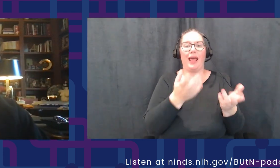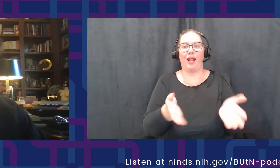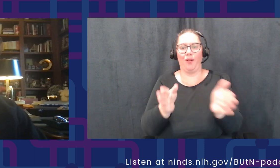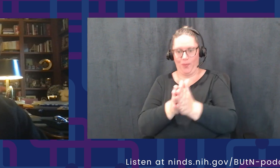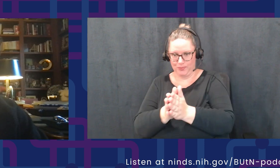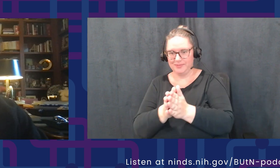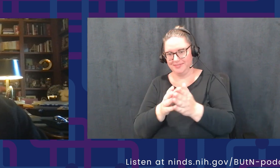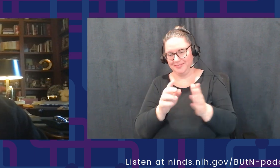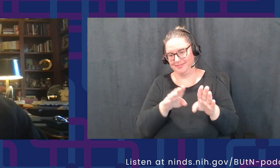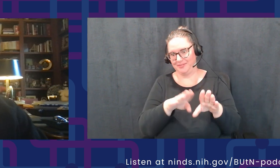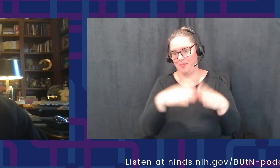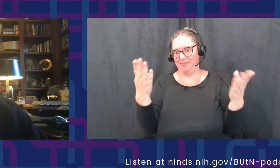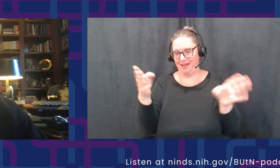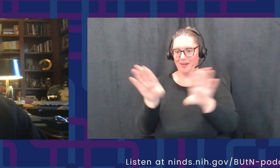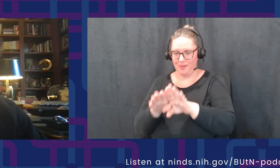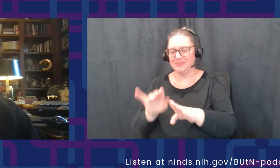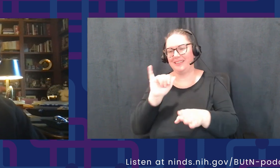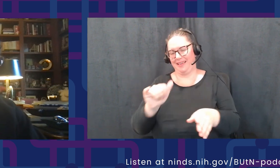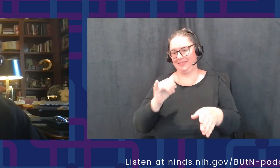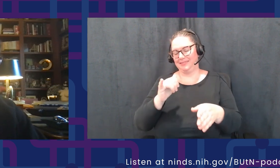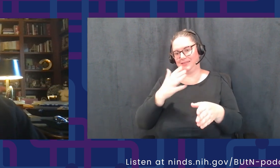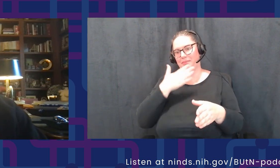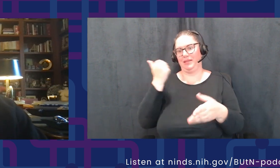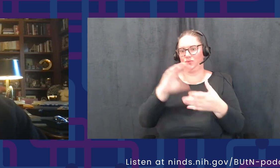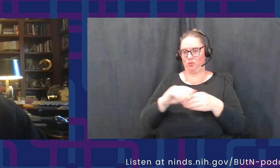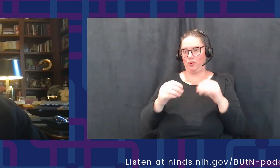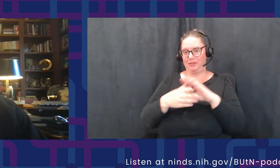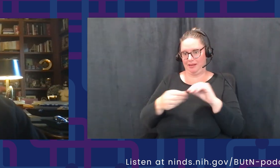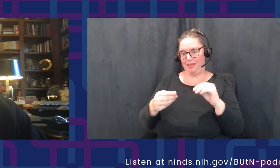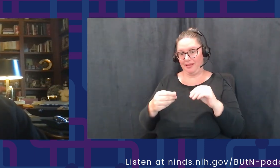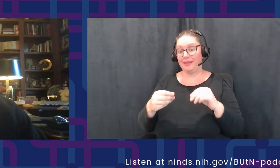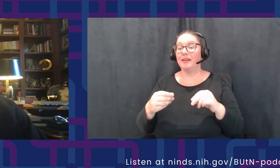And I think for me that storytelling, the best talks that I attend are those